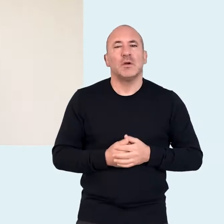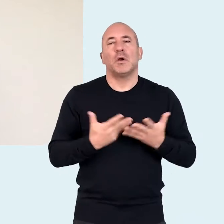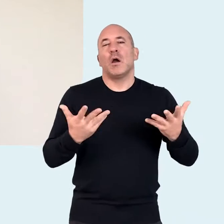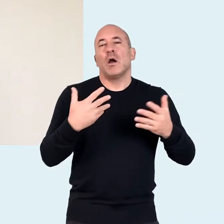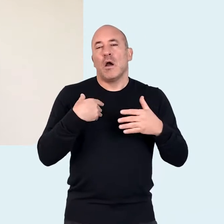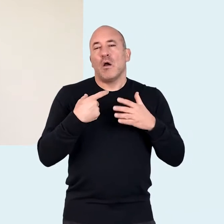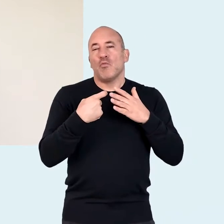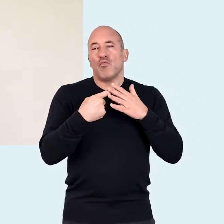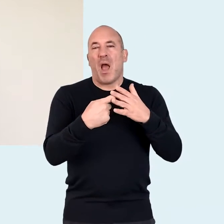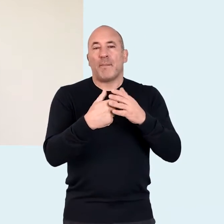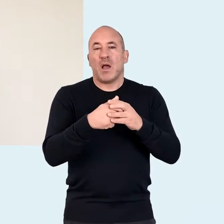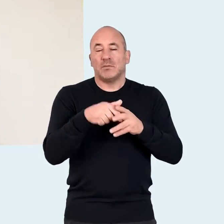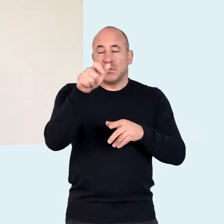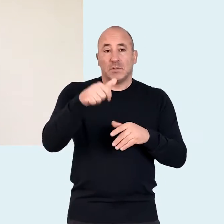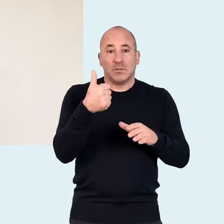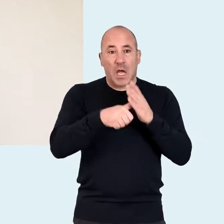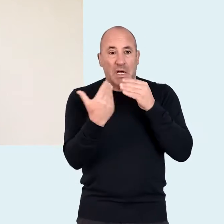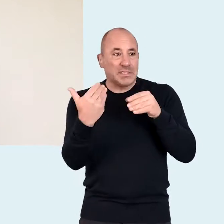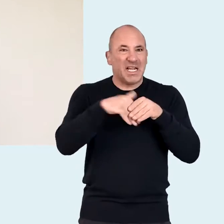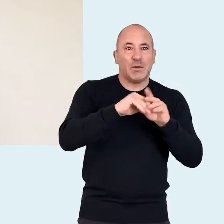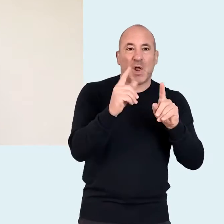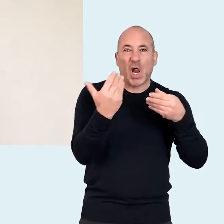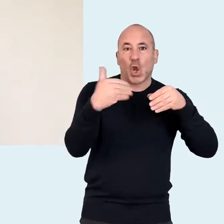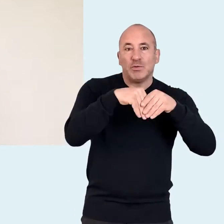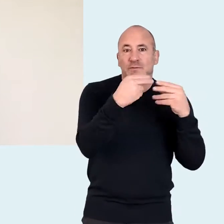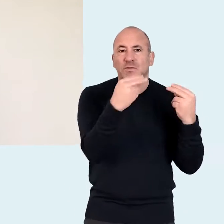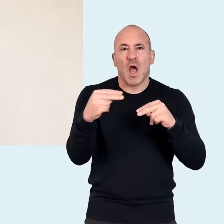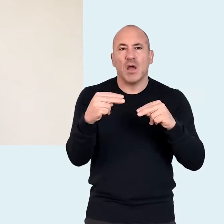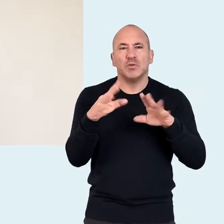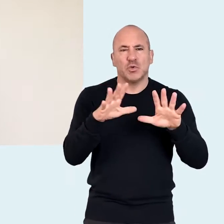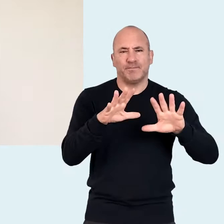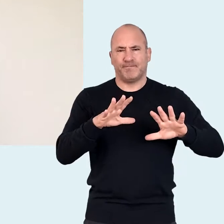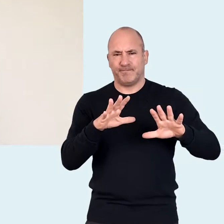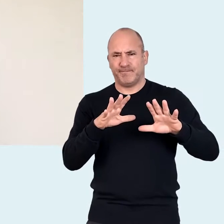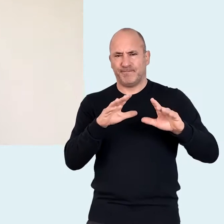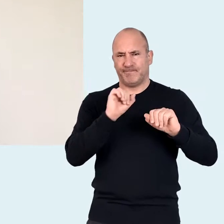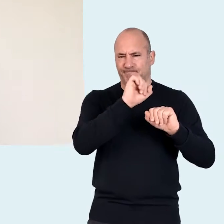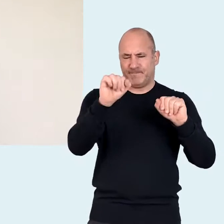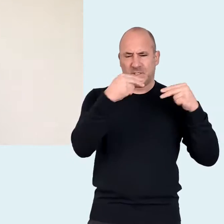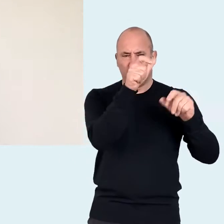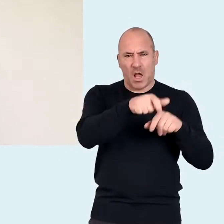I would recommend that anyone starting out in inclusive dance take the time to empathise